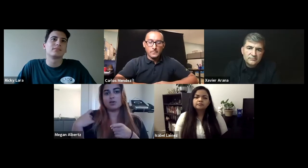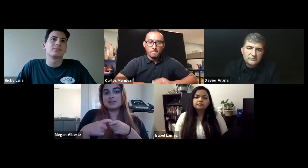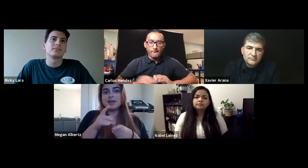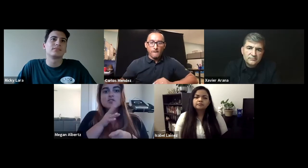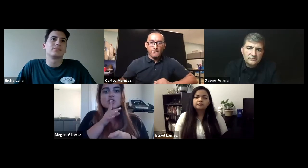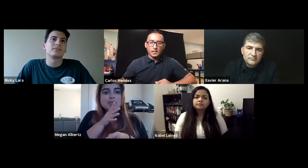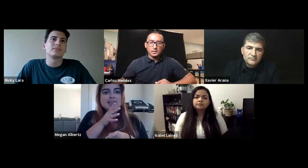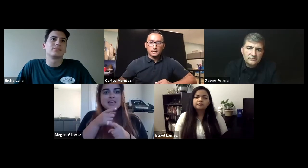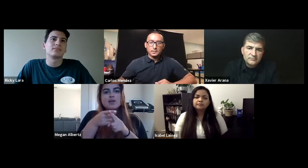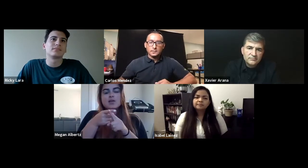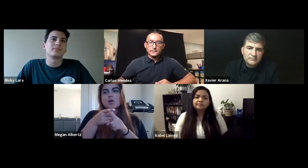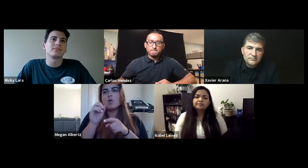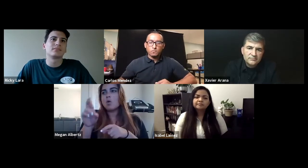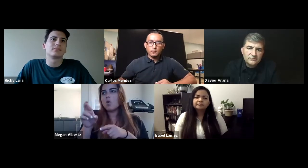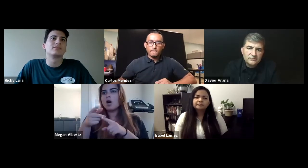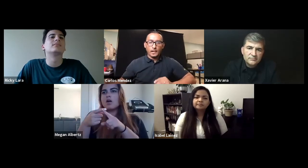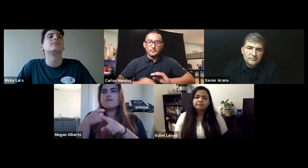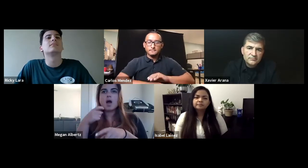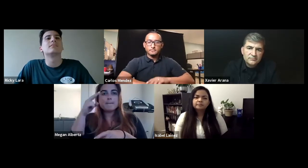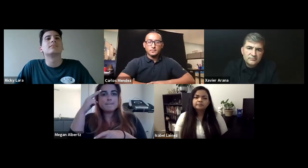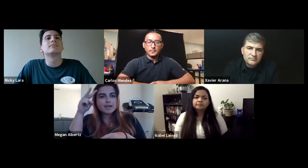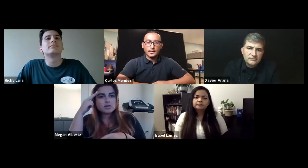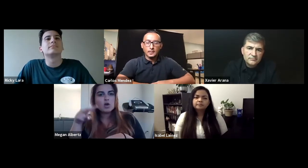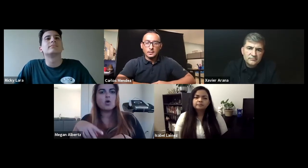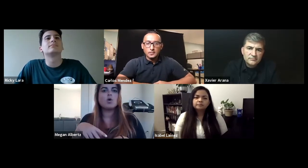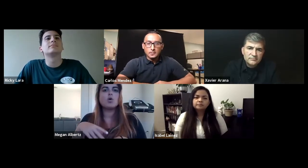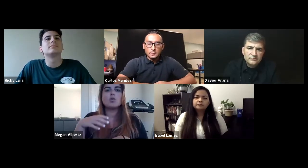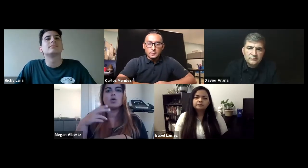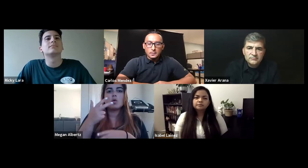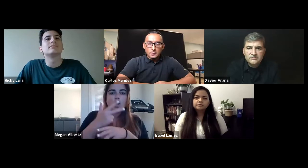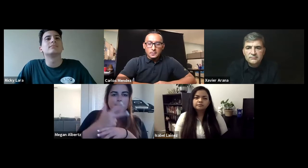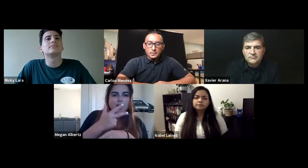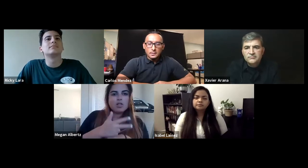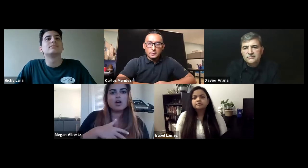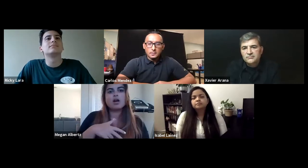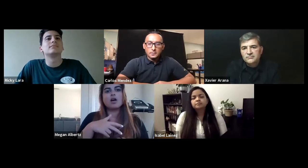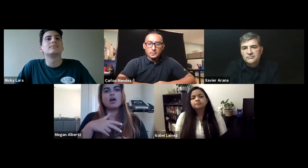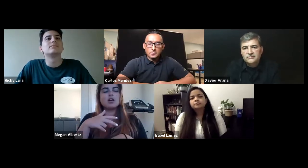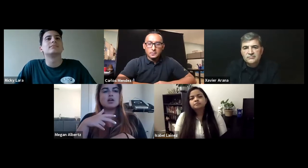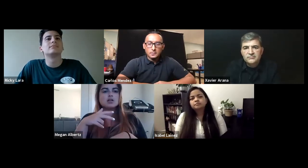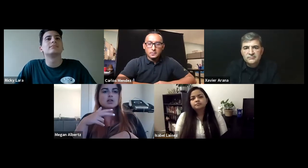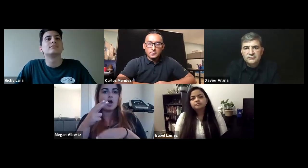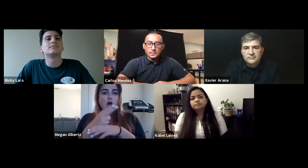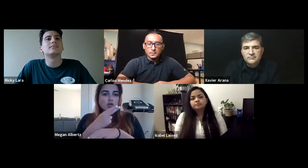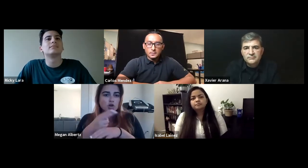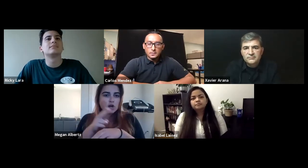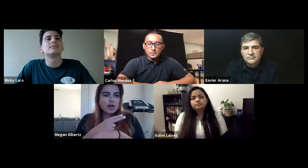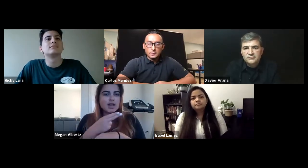and a lot of my students are Spanish speakers. They might be from Mexico, from Guatemala,